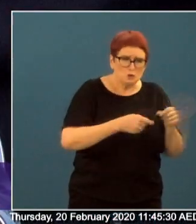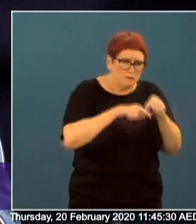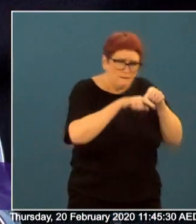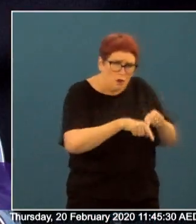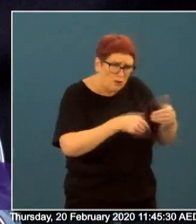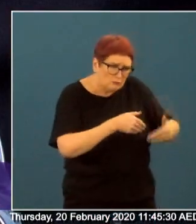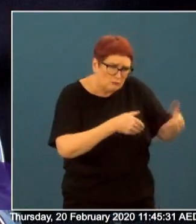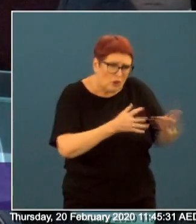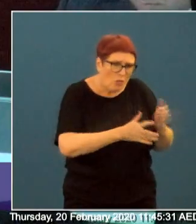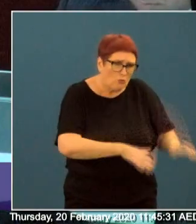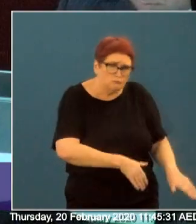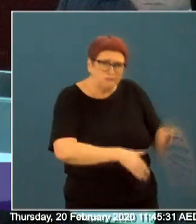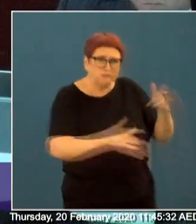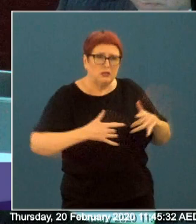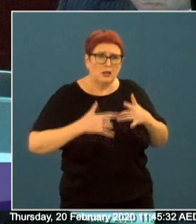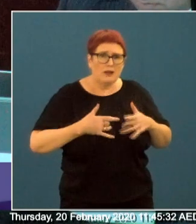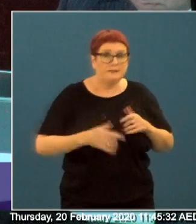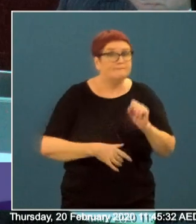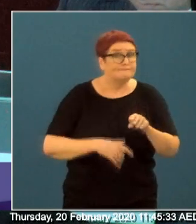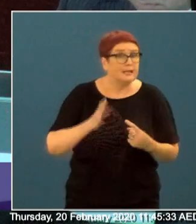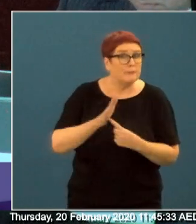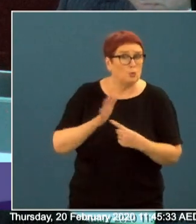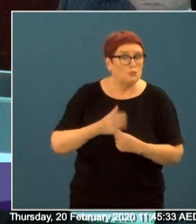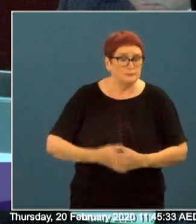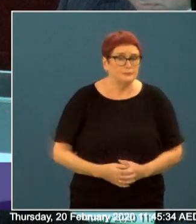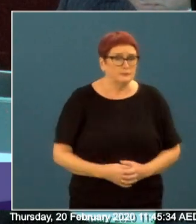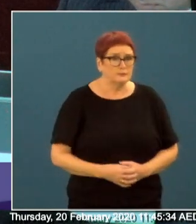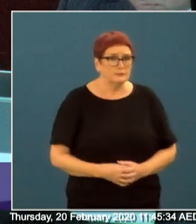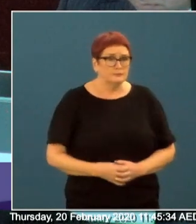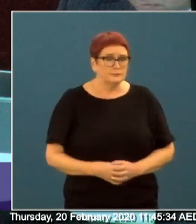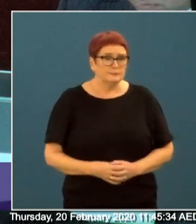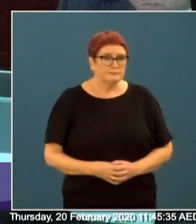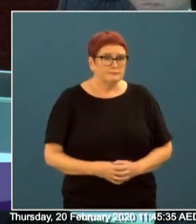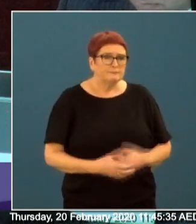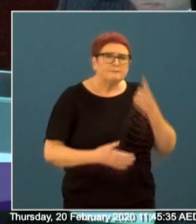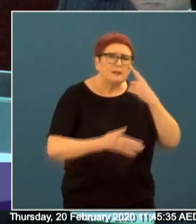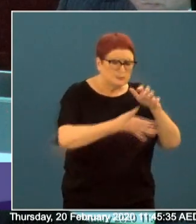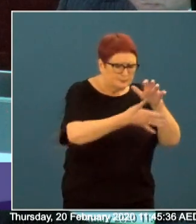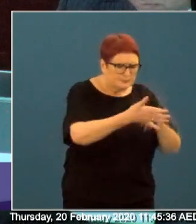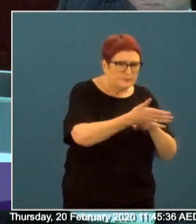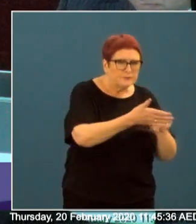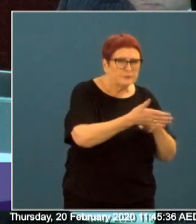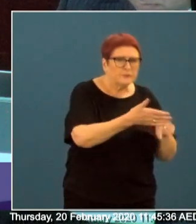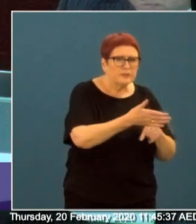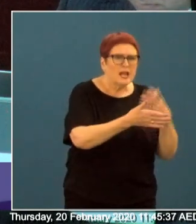Commissioners, you might have noticed that in Professor Trollor's statement there's a large number of endnotes